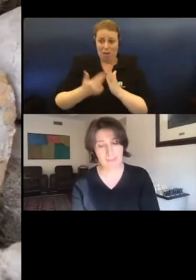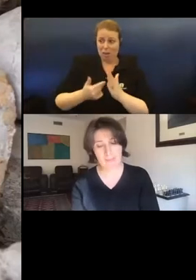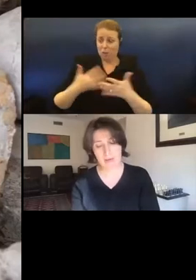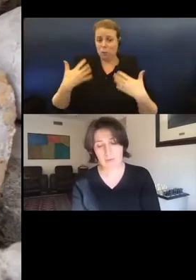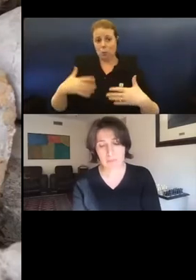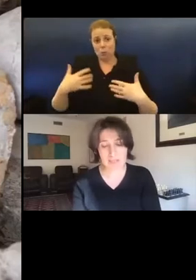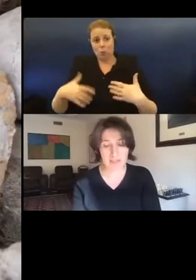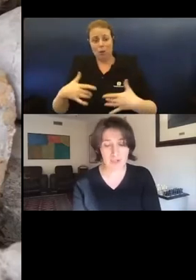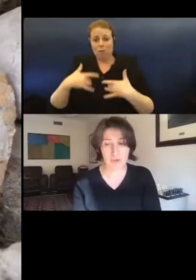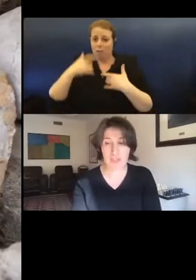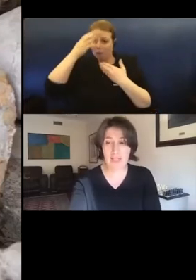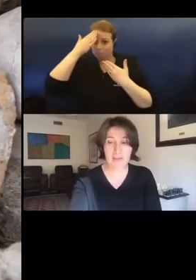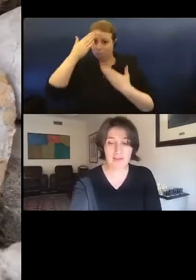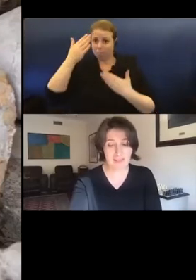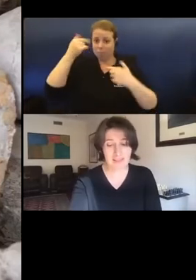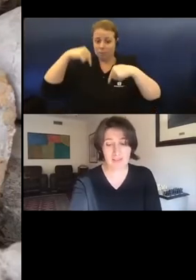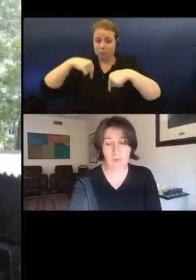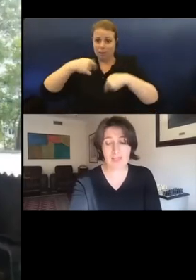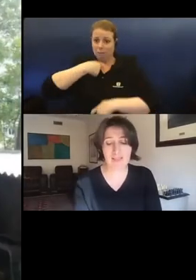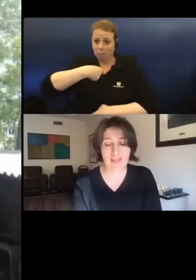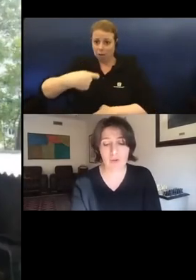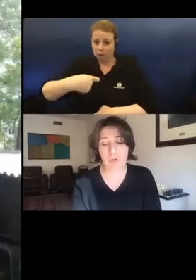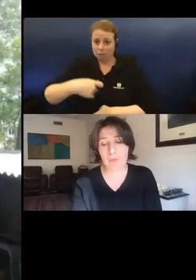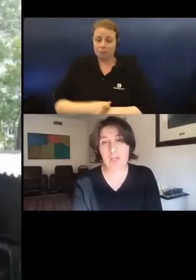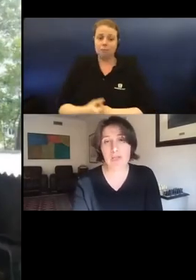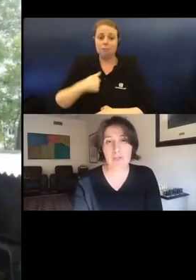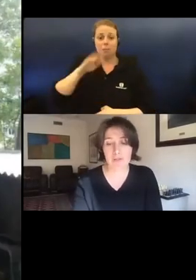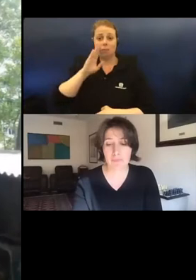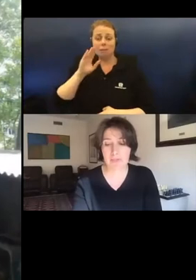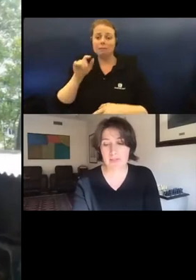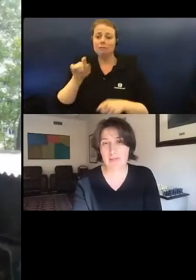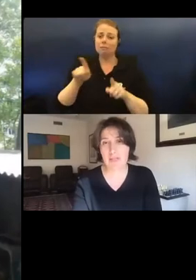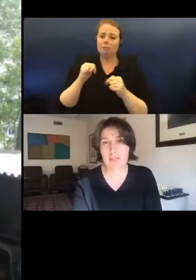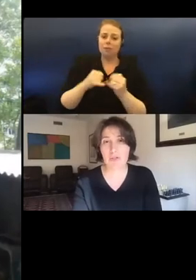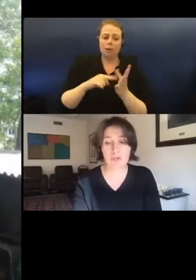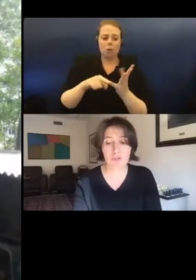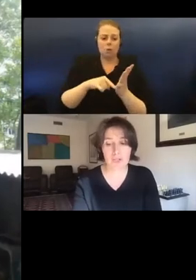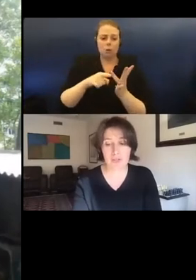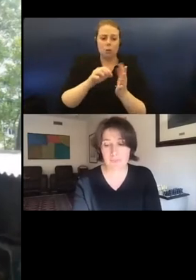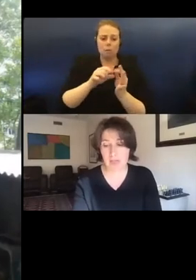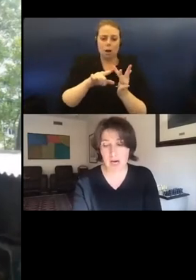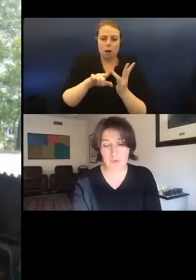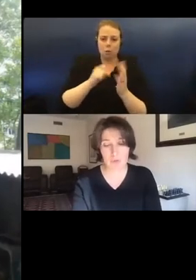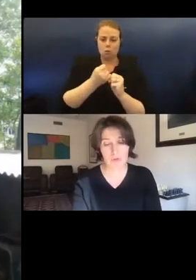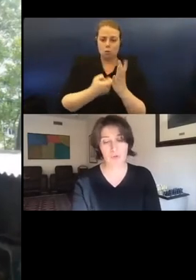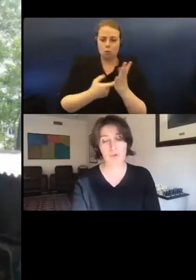so my presentation today is quite autobiographical personal and chronological i've chosen to show my